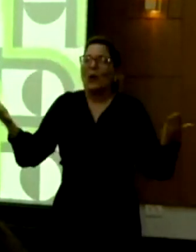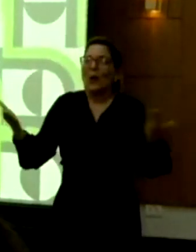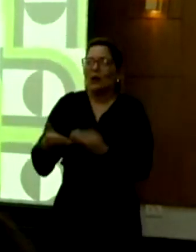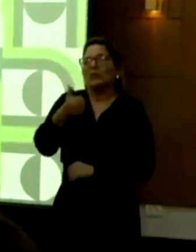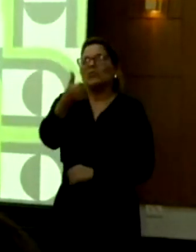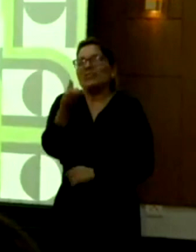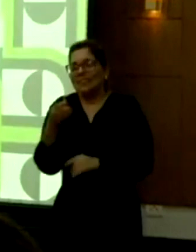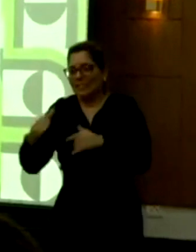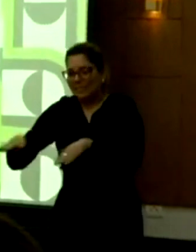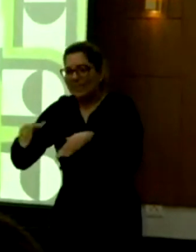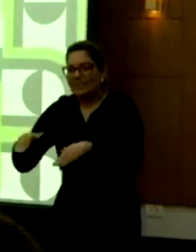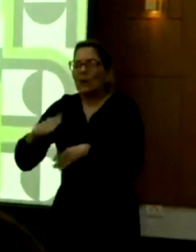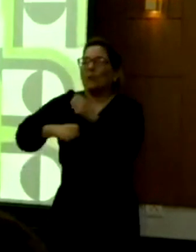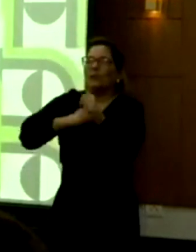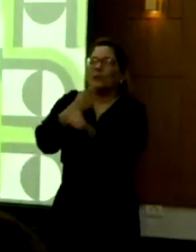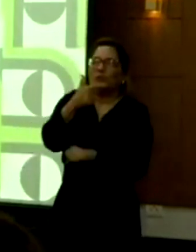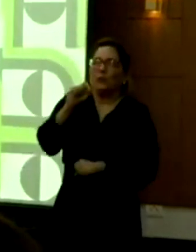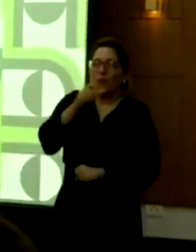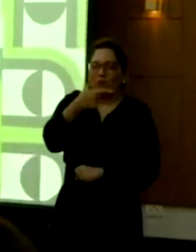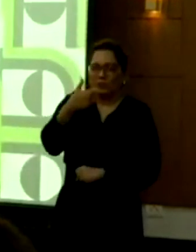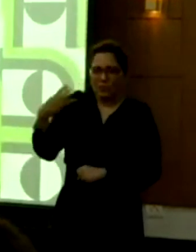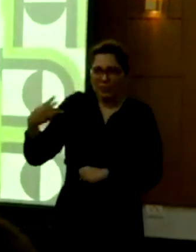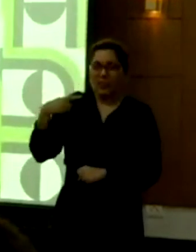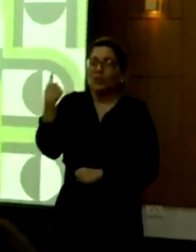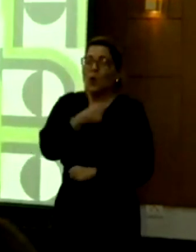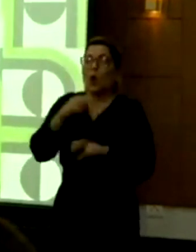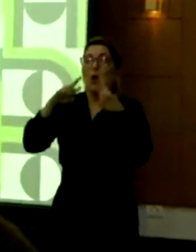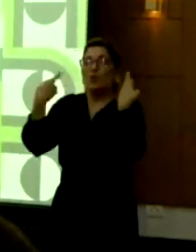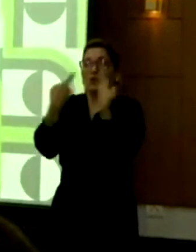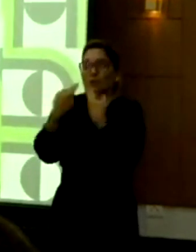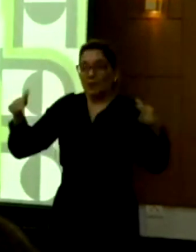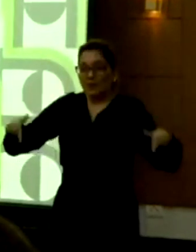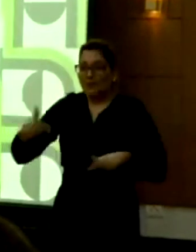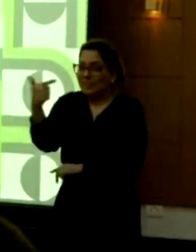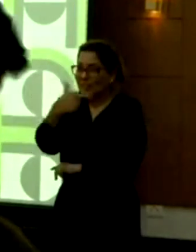we gathered here in the second edition of greenmith Amazonia